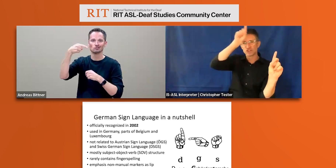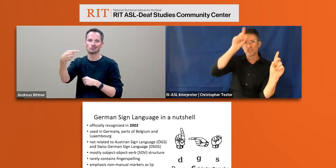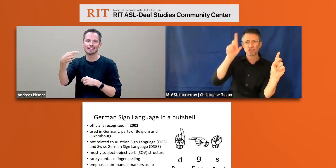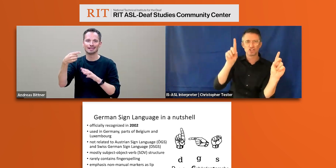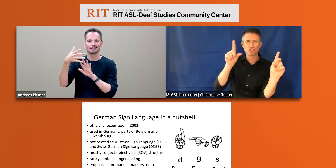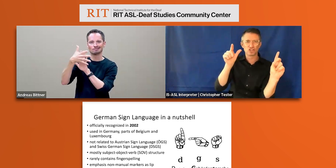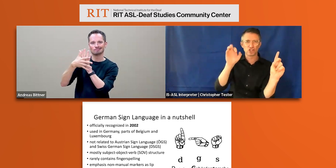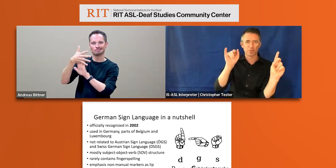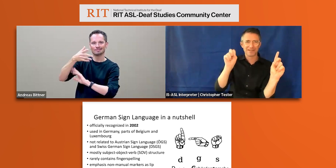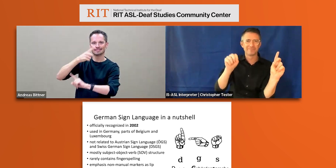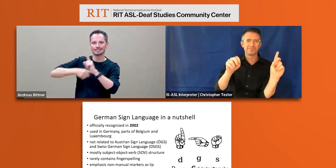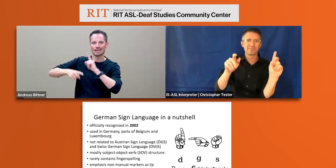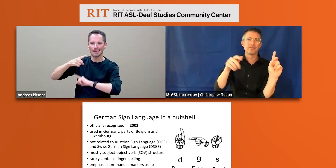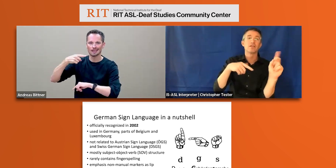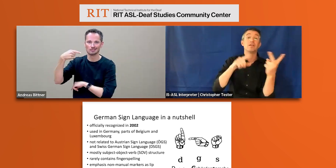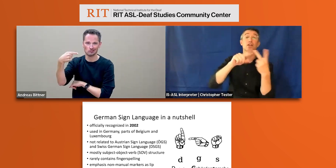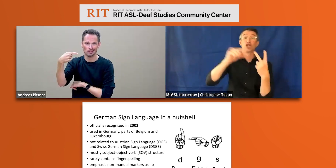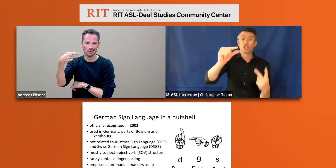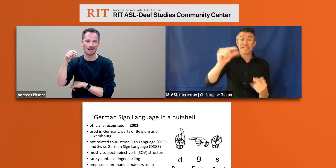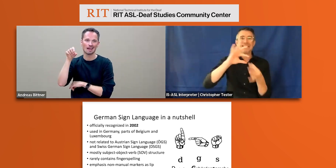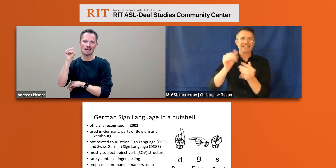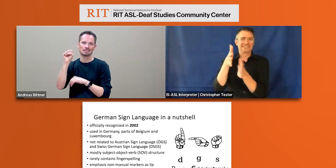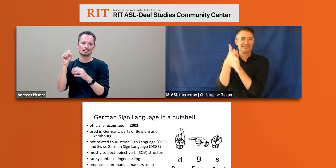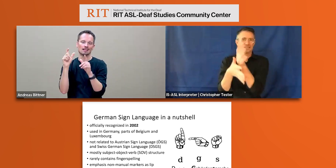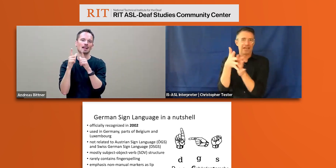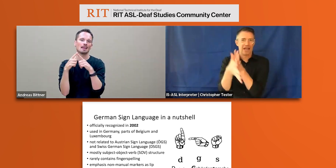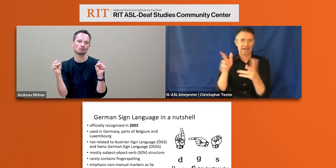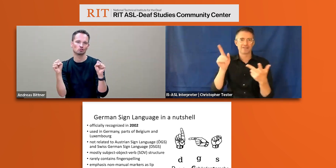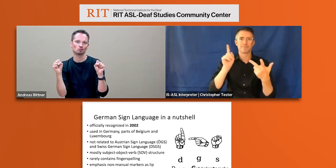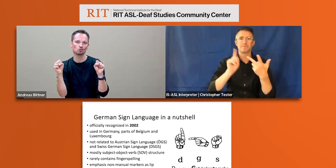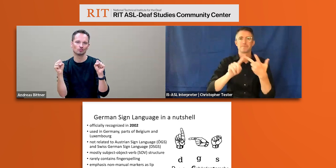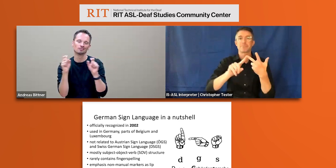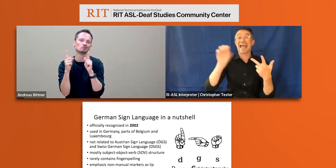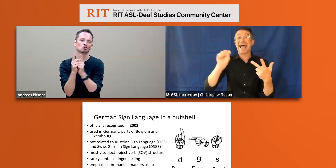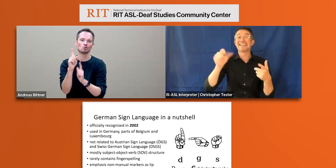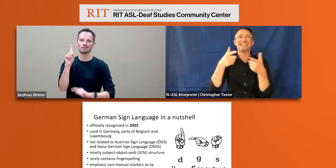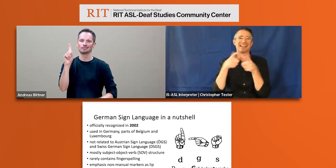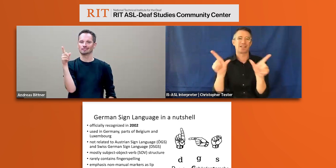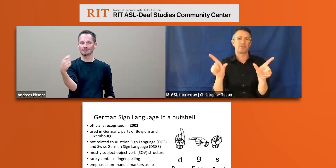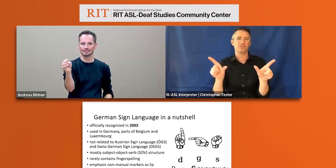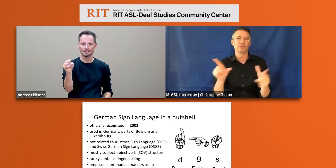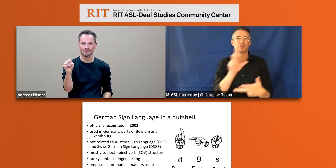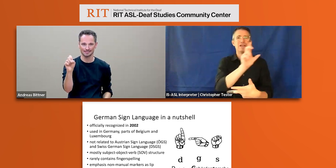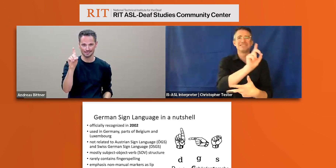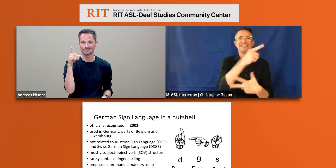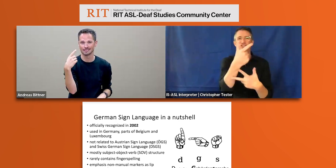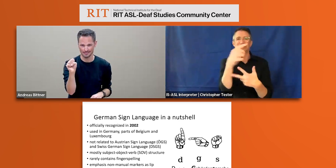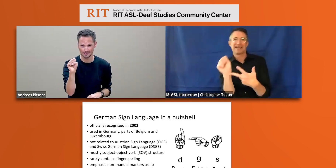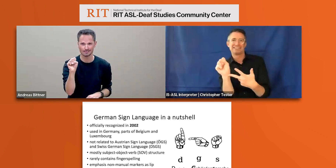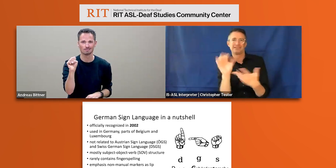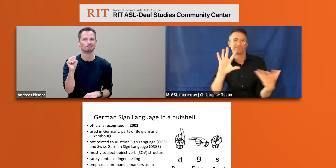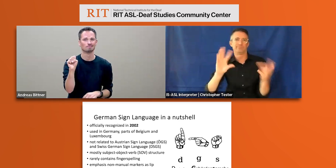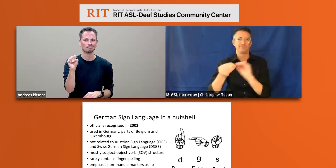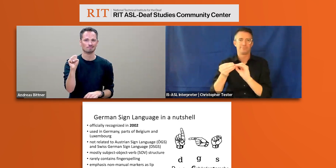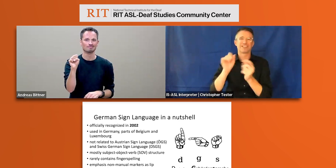"D" means German or Deutsche, "G" is the word for sign, and "S" is the word for language.